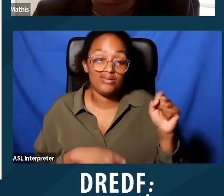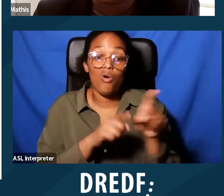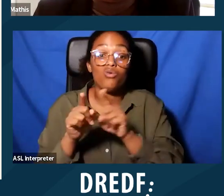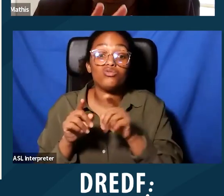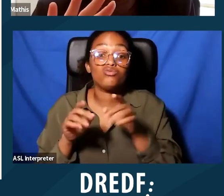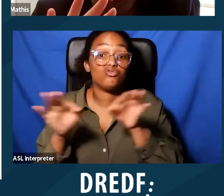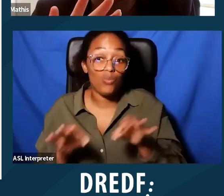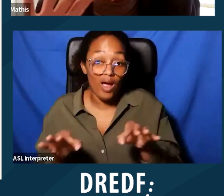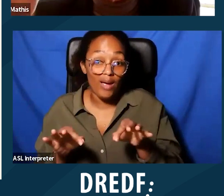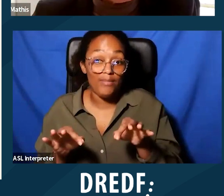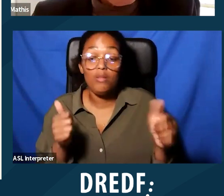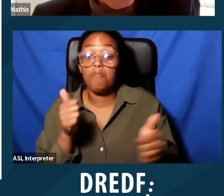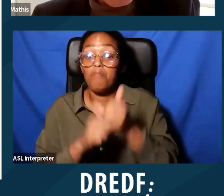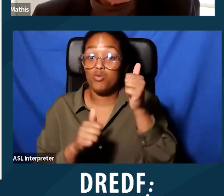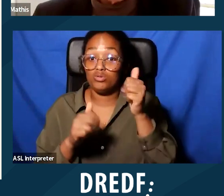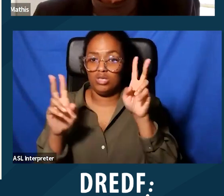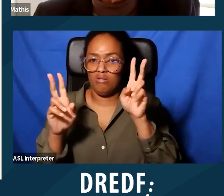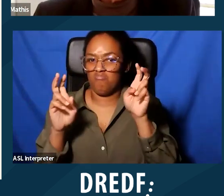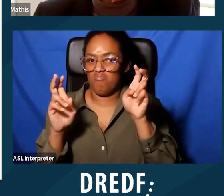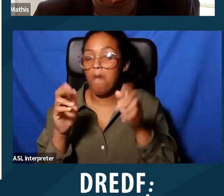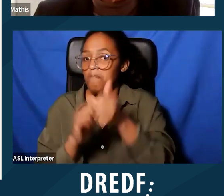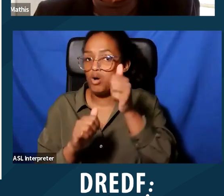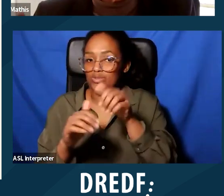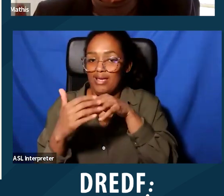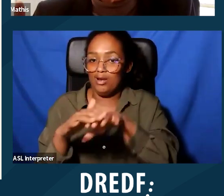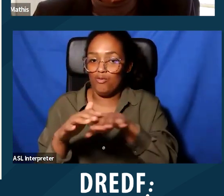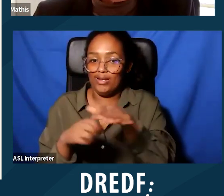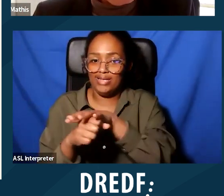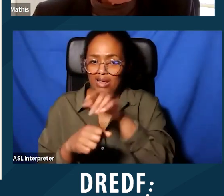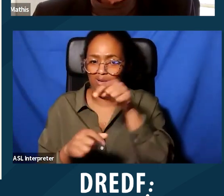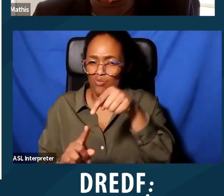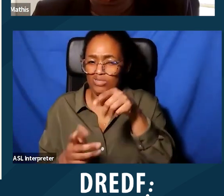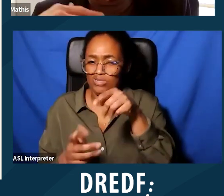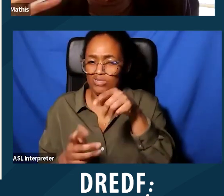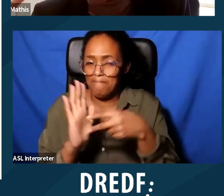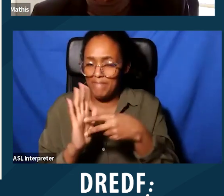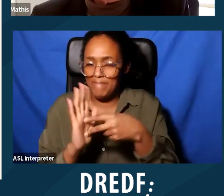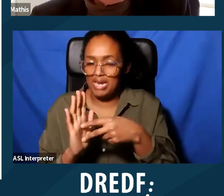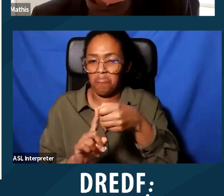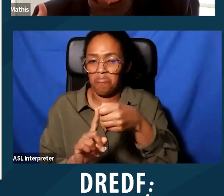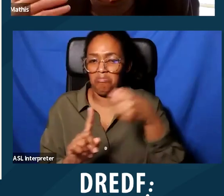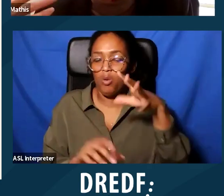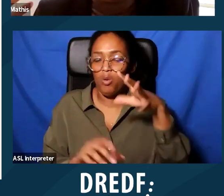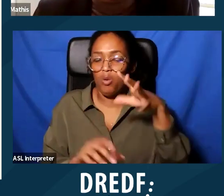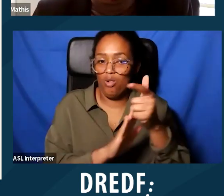law. And HHS defined what the most integrated setting means, to give a little more clarity.